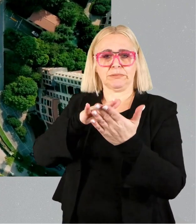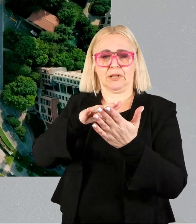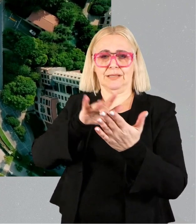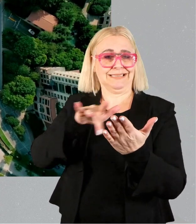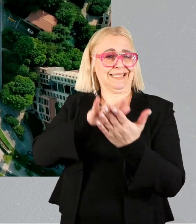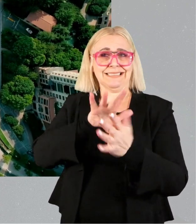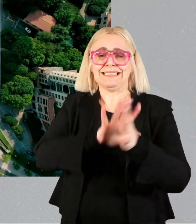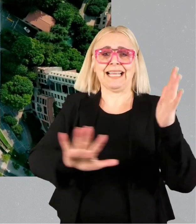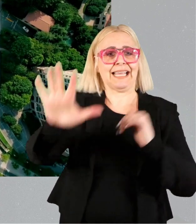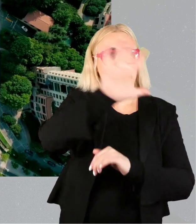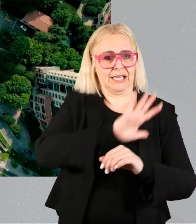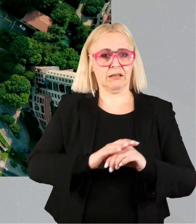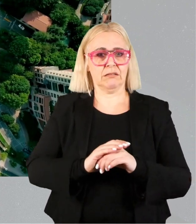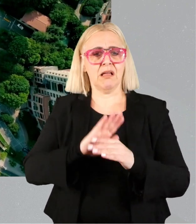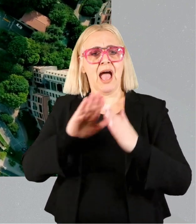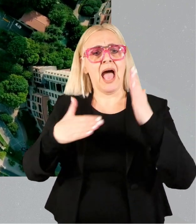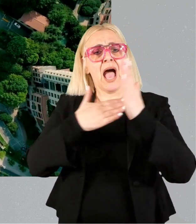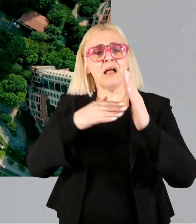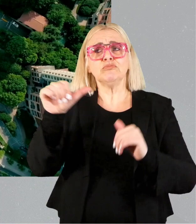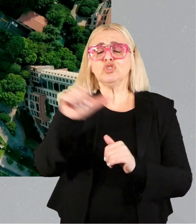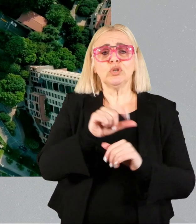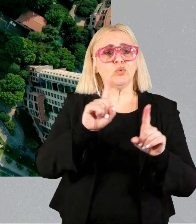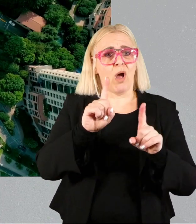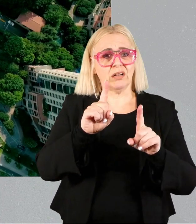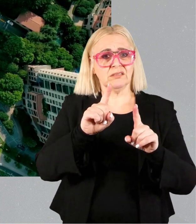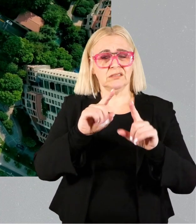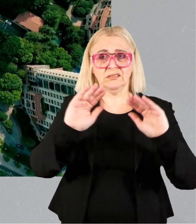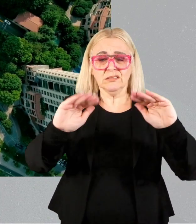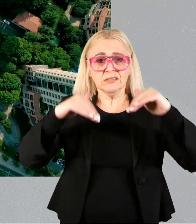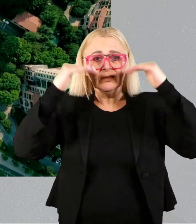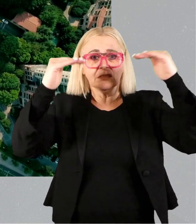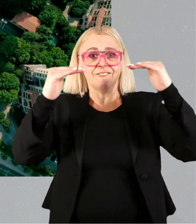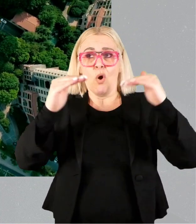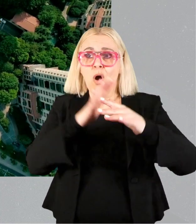The quest should really be for high quality care for everyone.